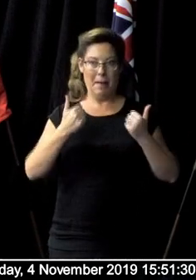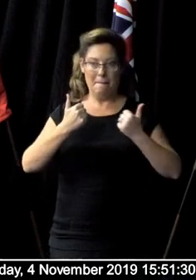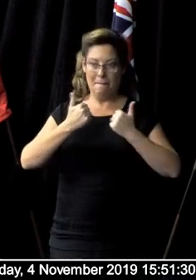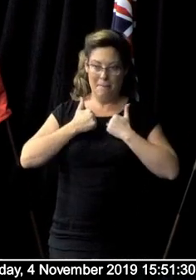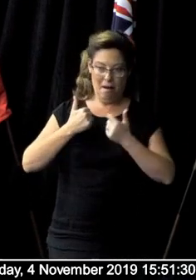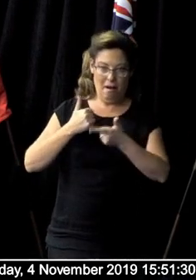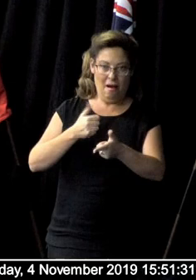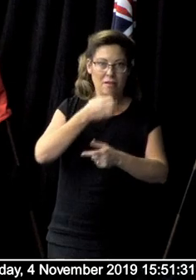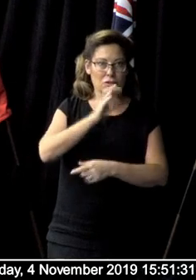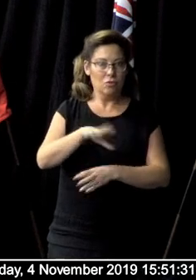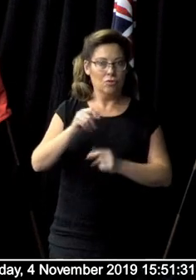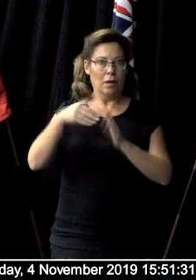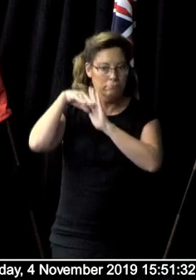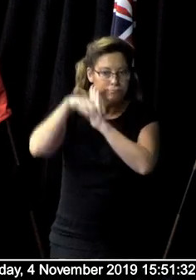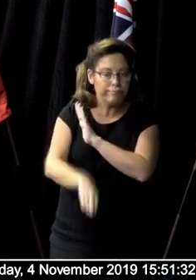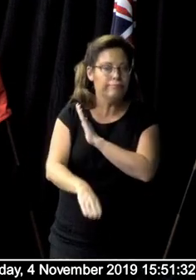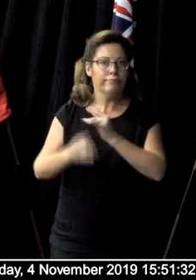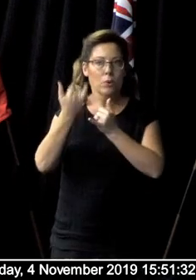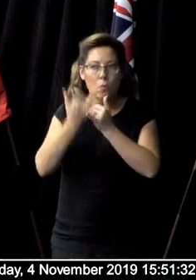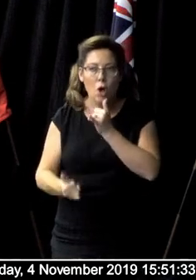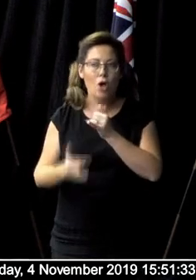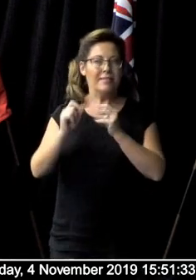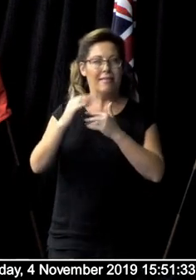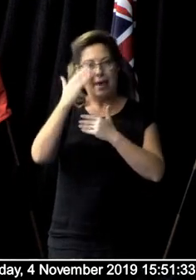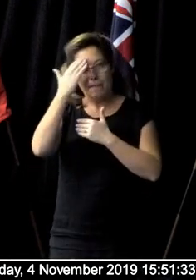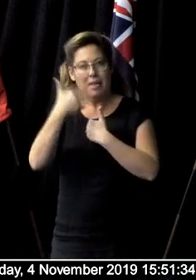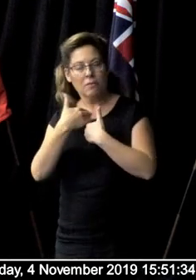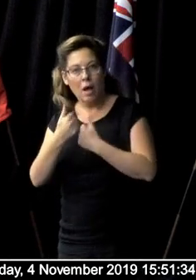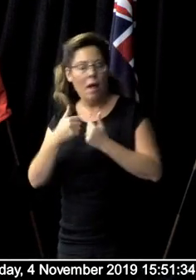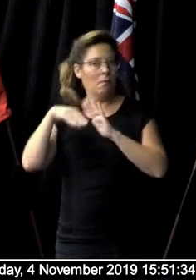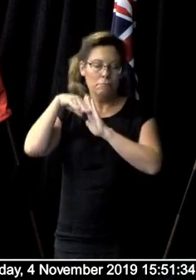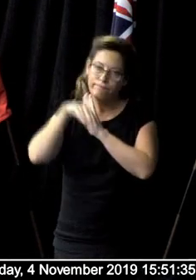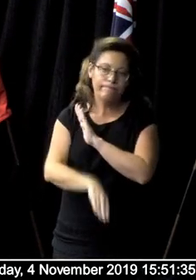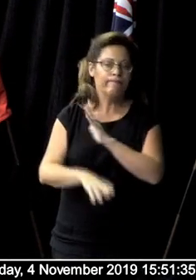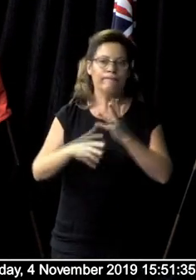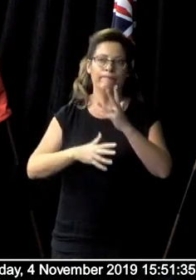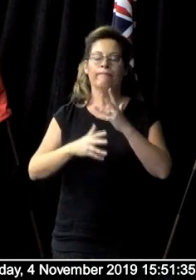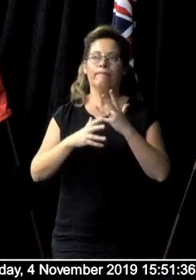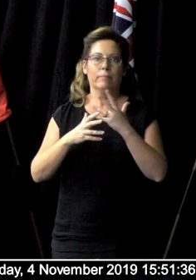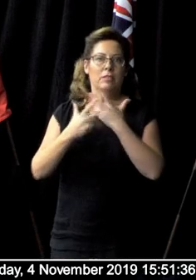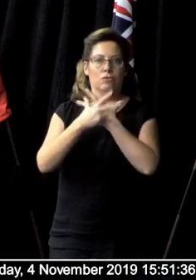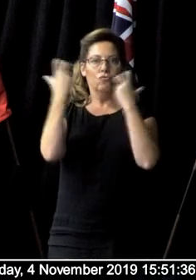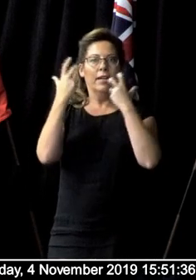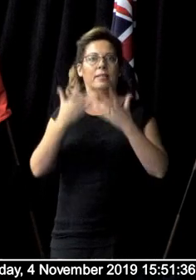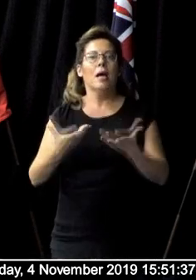supports met?” And so I guess they’re just very conscious, I guess, of the gap